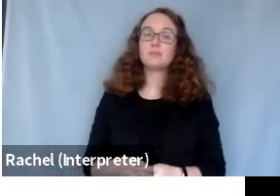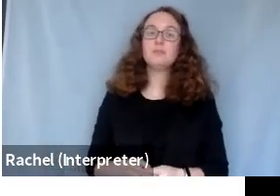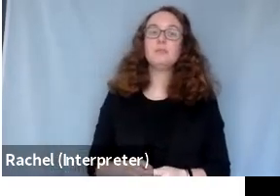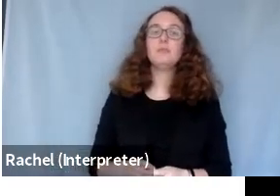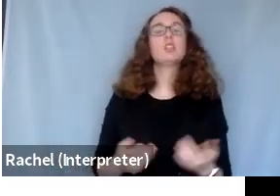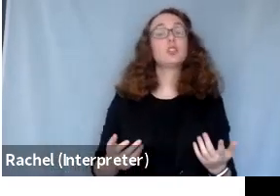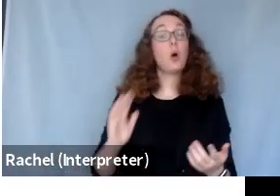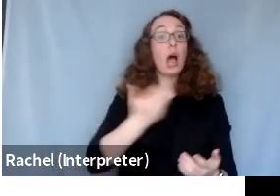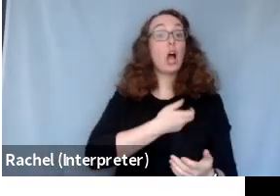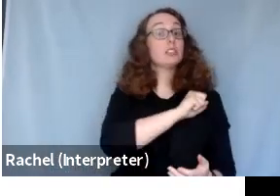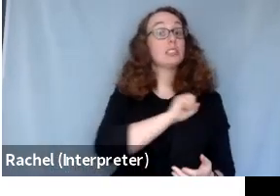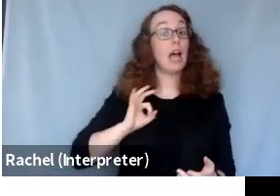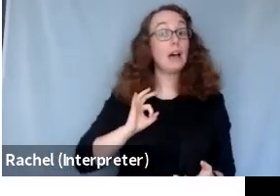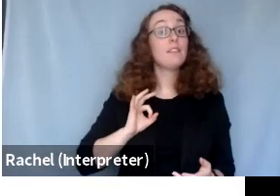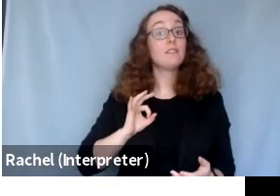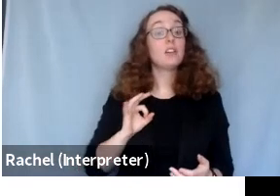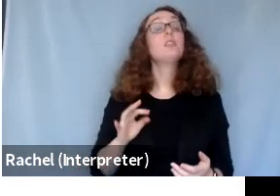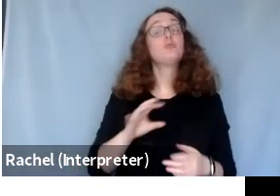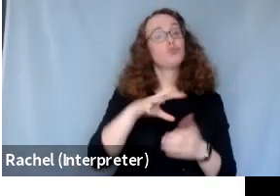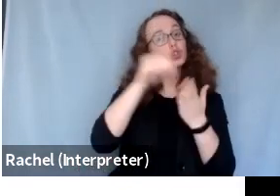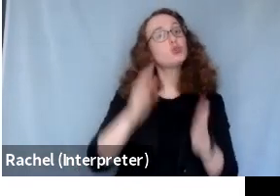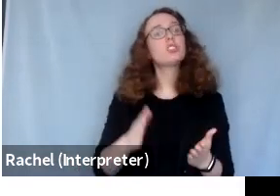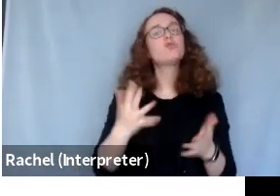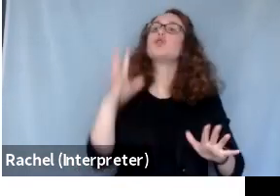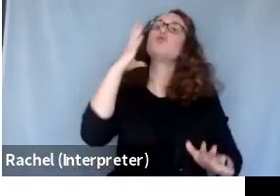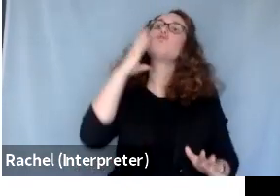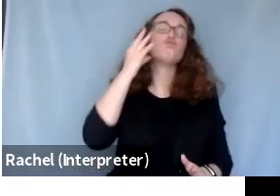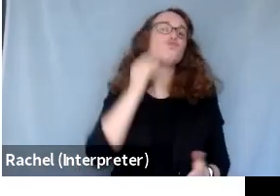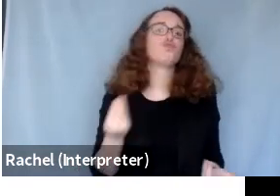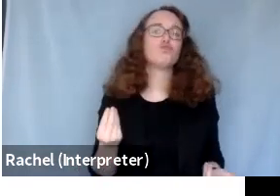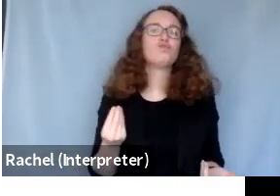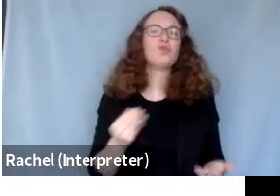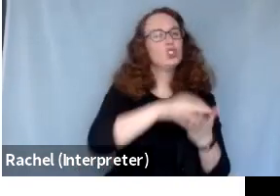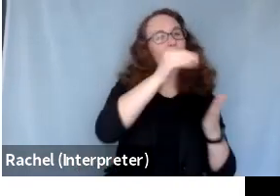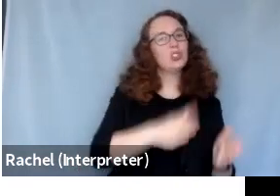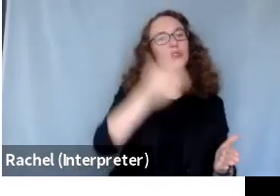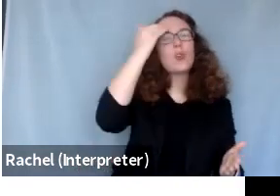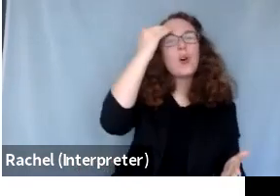always hire here and what better way to understand a bookstore than students that have visited bookstores and gone through what